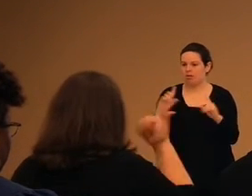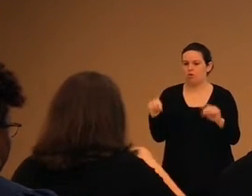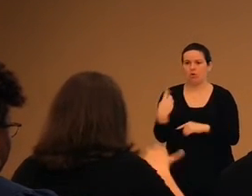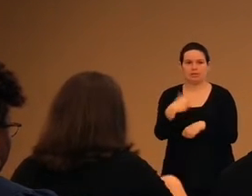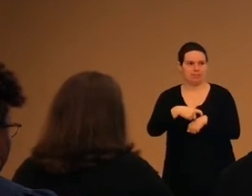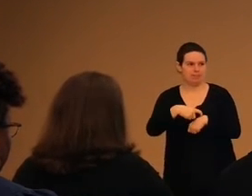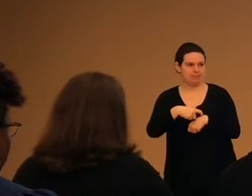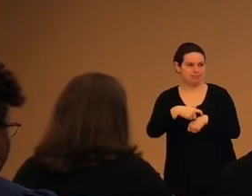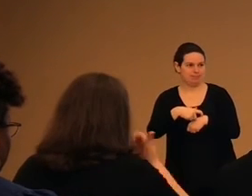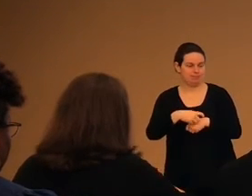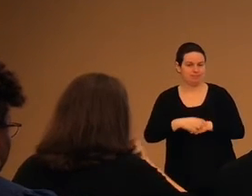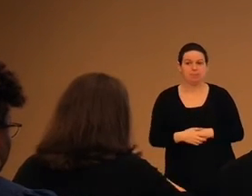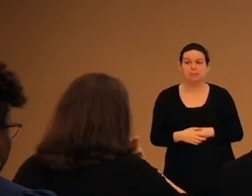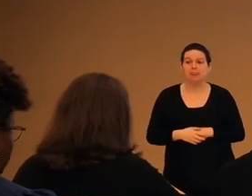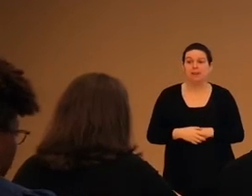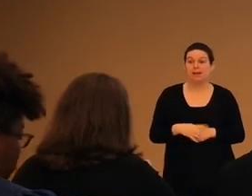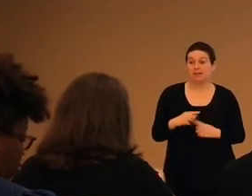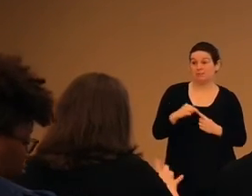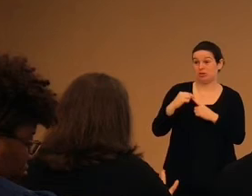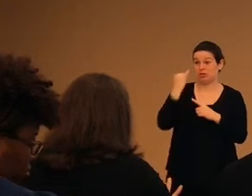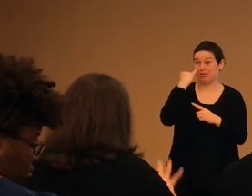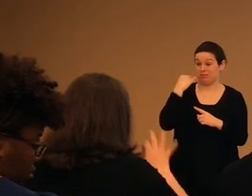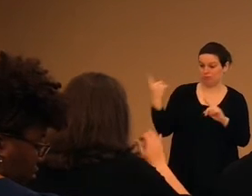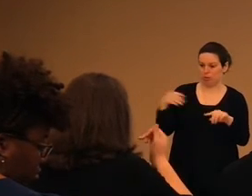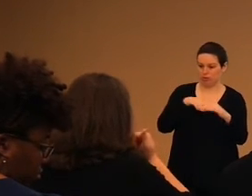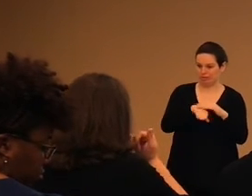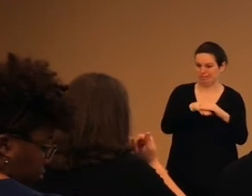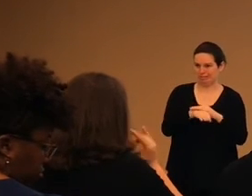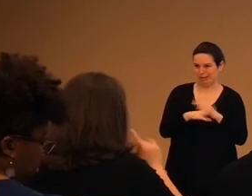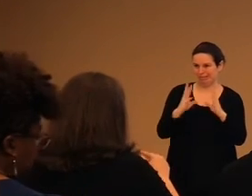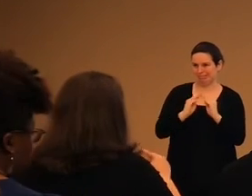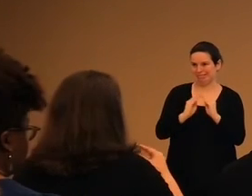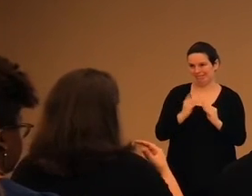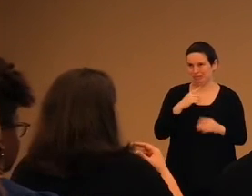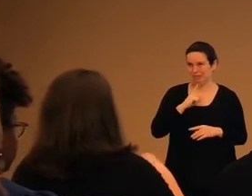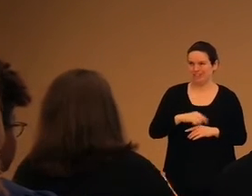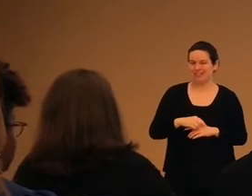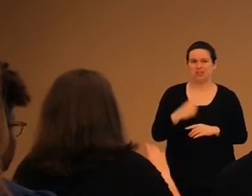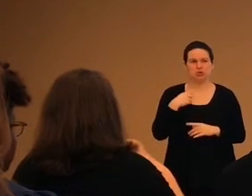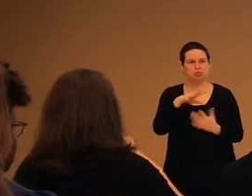Every day especially when I'm going to accessibility committee meetings to learn about exhibits